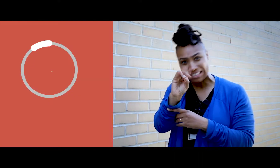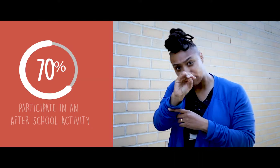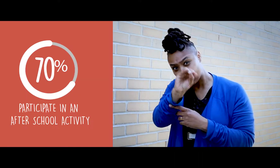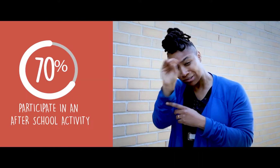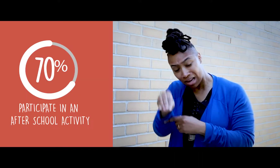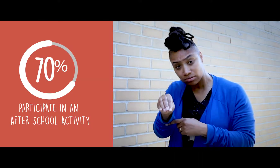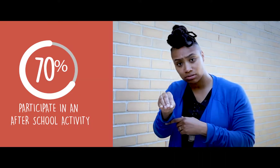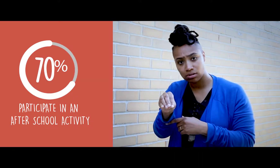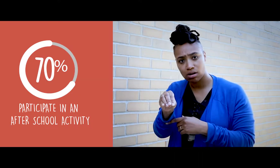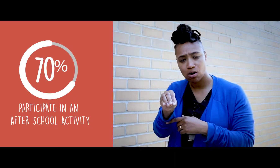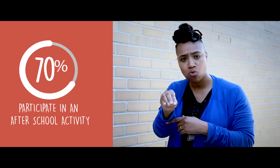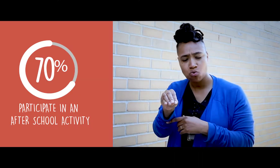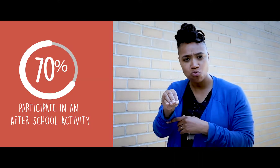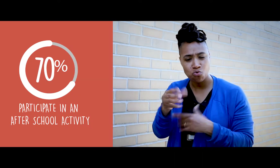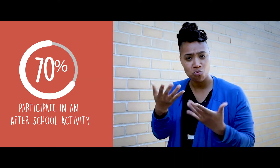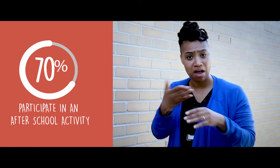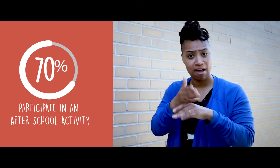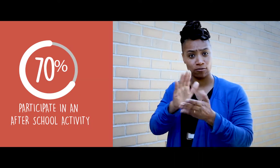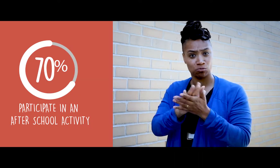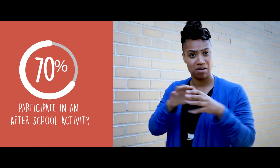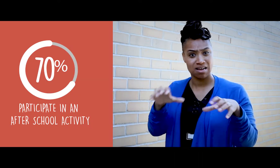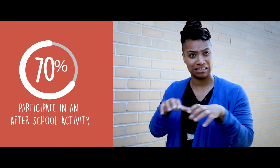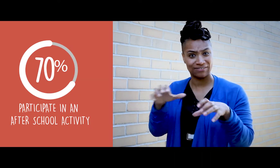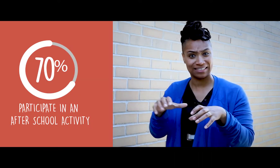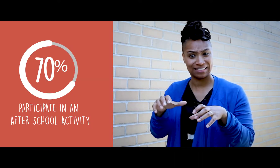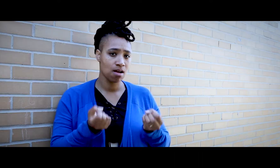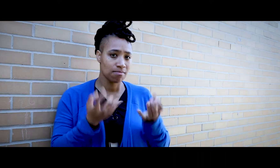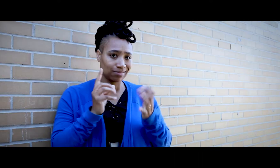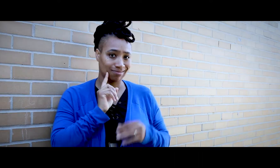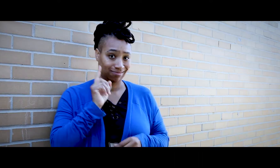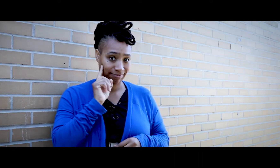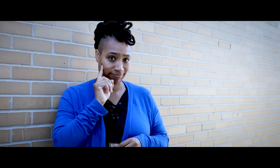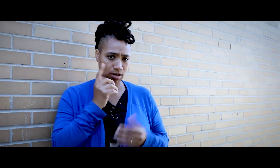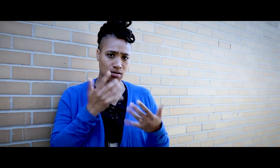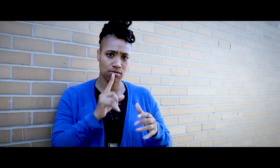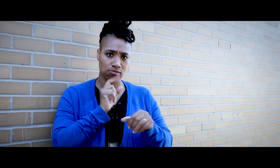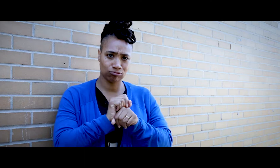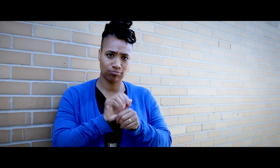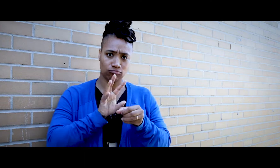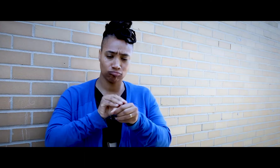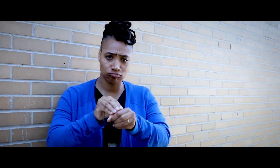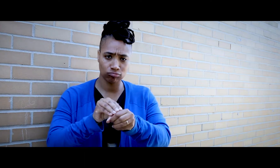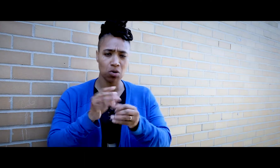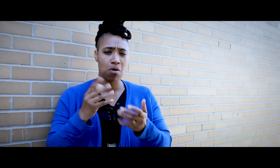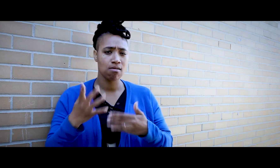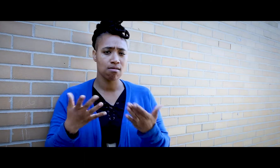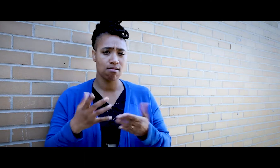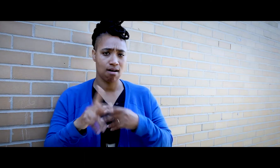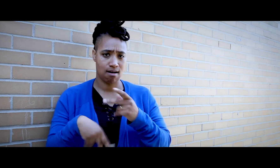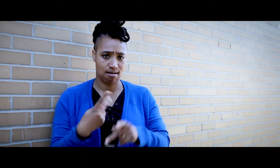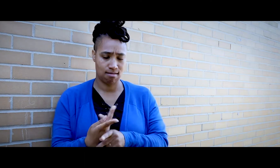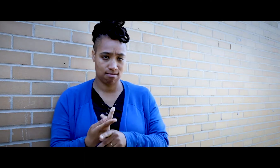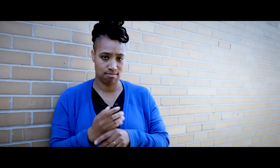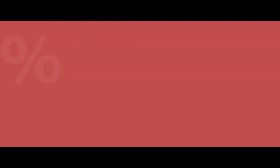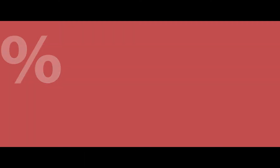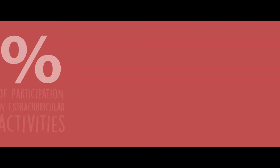70% of deaf students reported an involvement in extracurricular activities, and there's great variation.